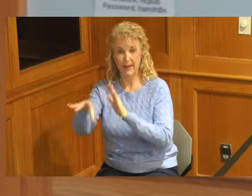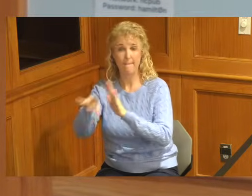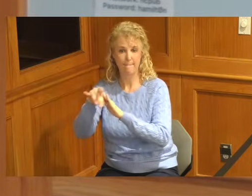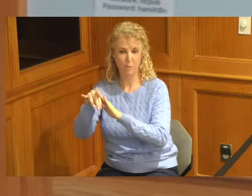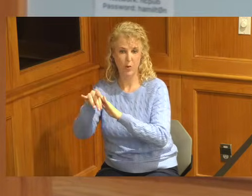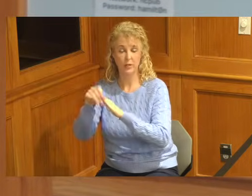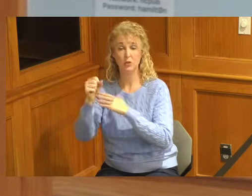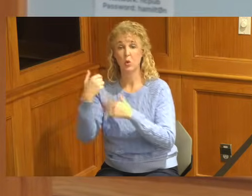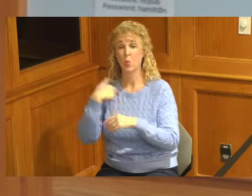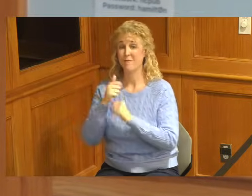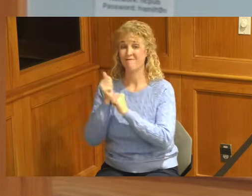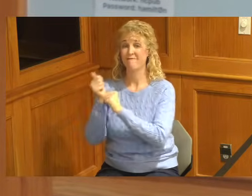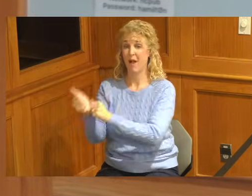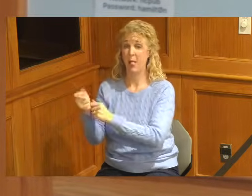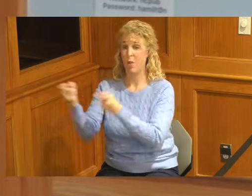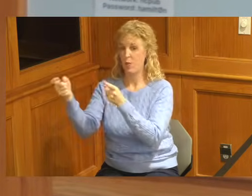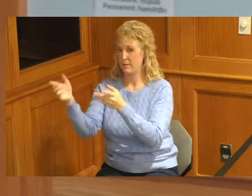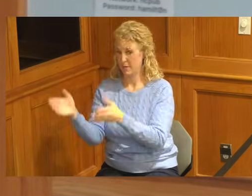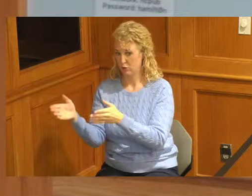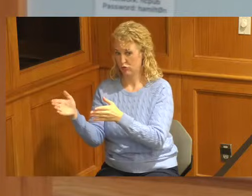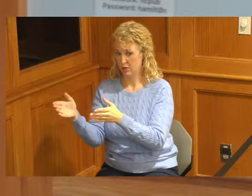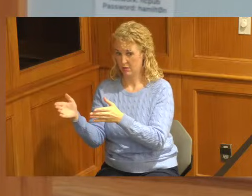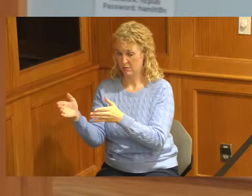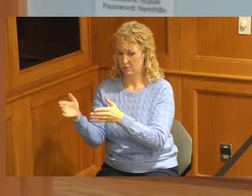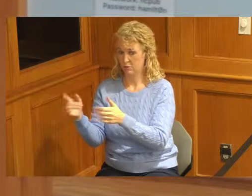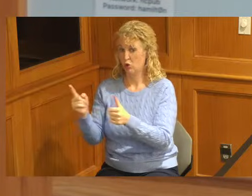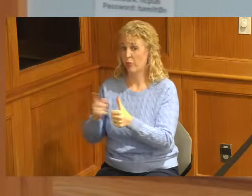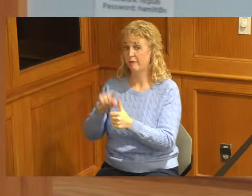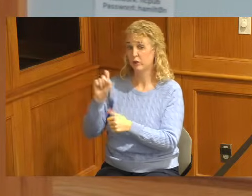So, we sort of follow their lead on first the first question of like what do you want and